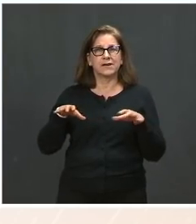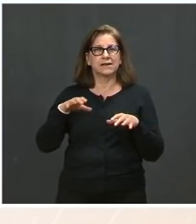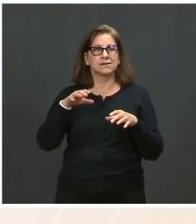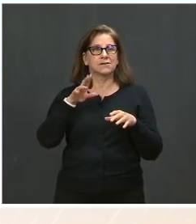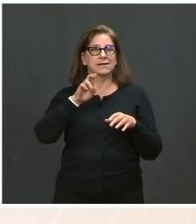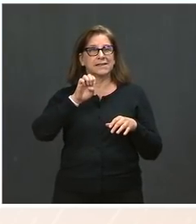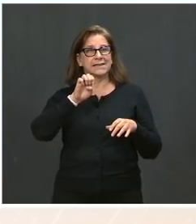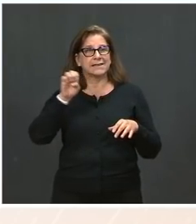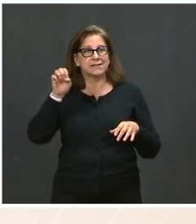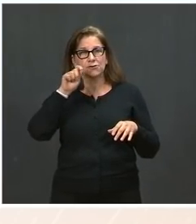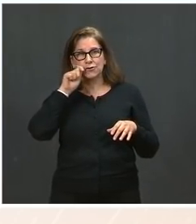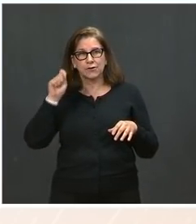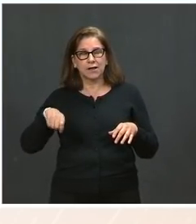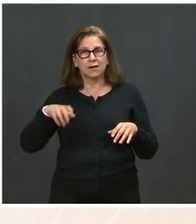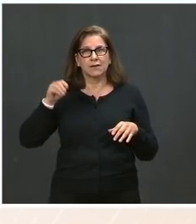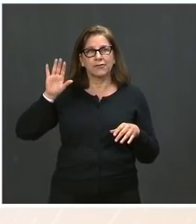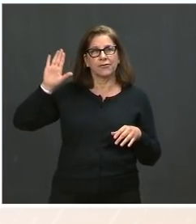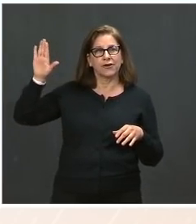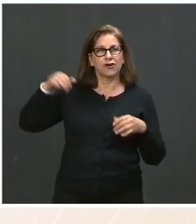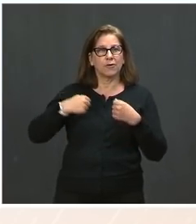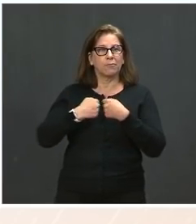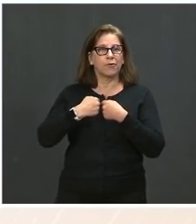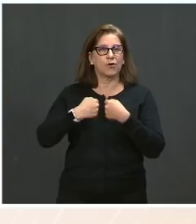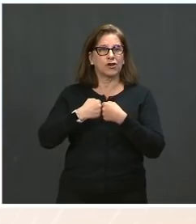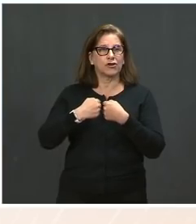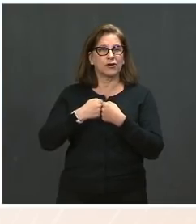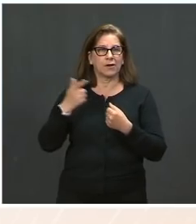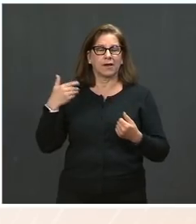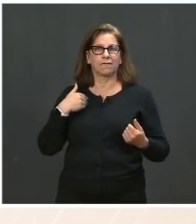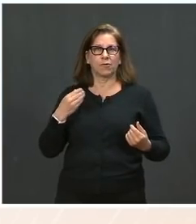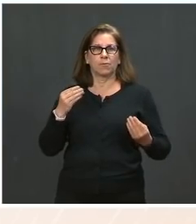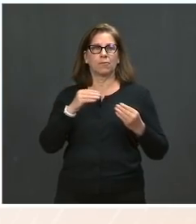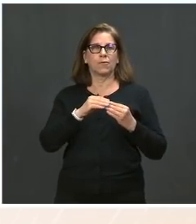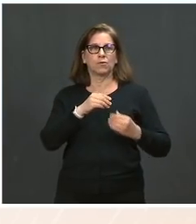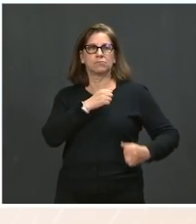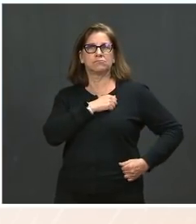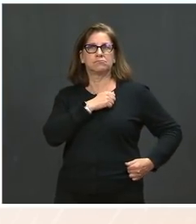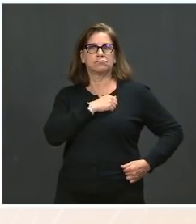Russia now has more troops on the border with Ukraine than at any time since 2014.